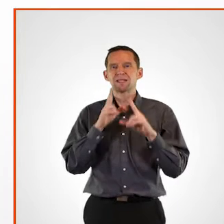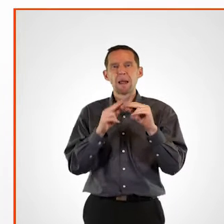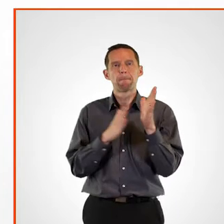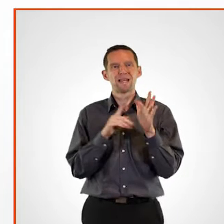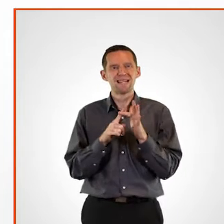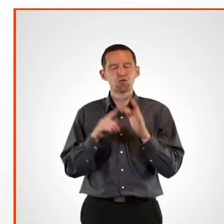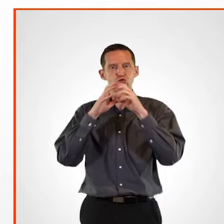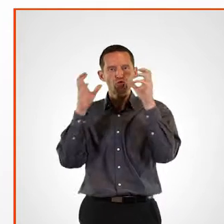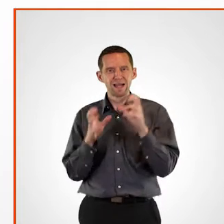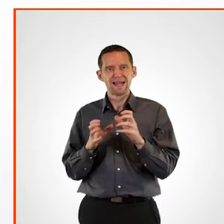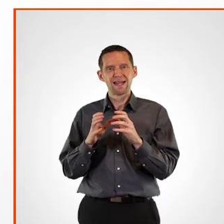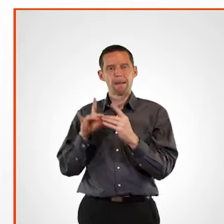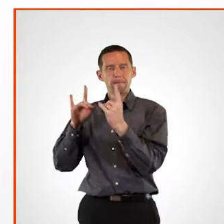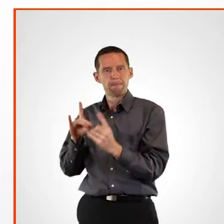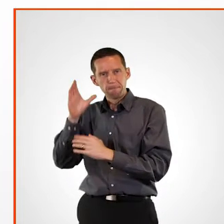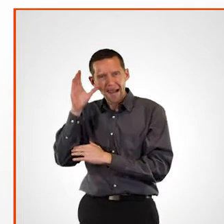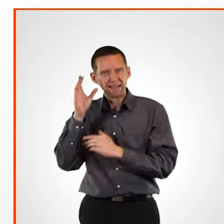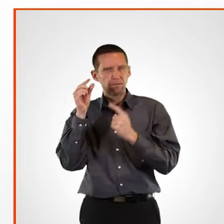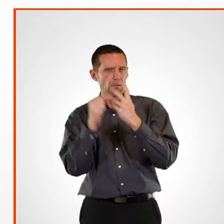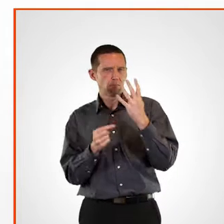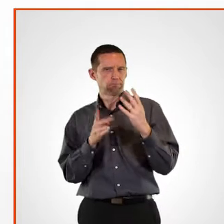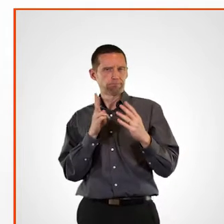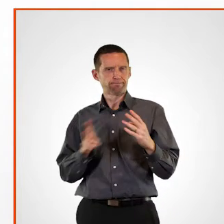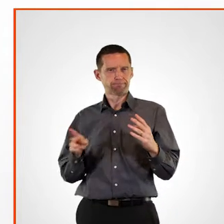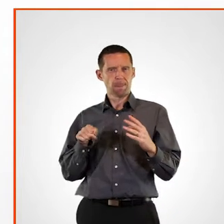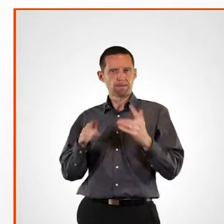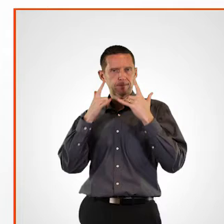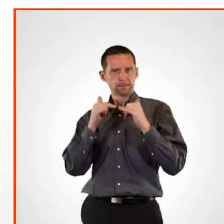like "knee," "tree," "bed," those kinds of things, a very commonly used test.